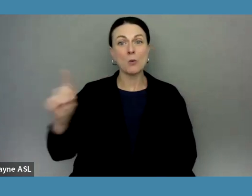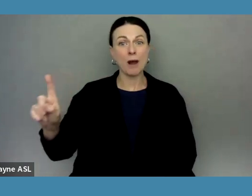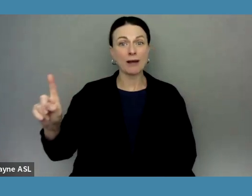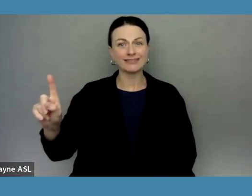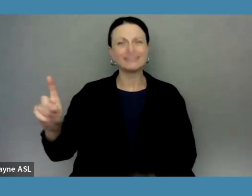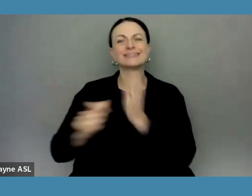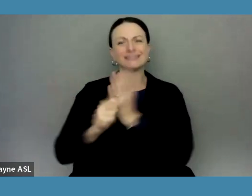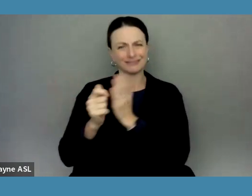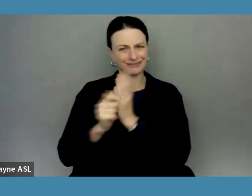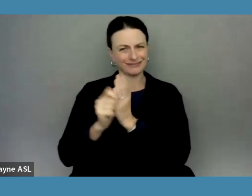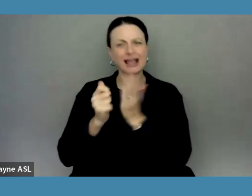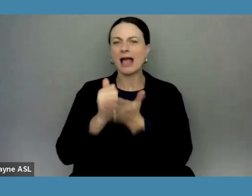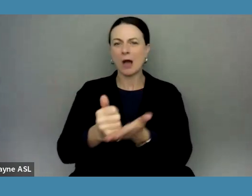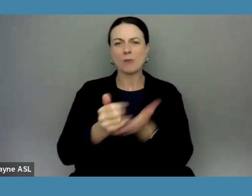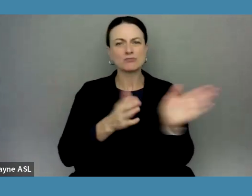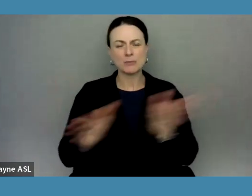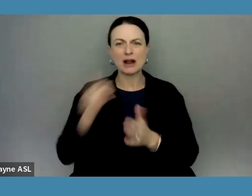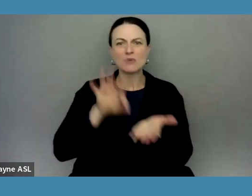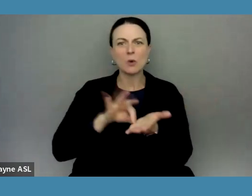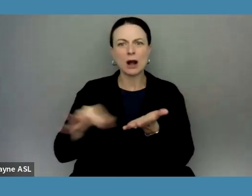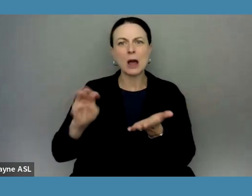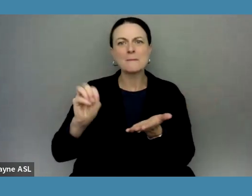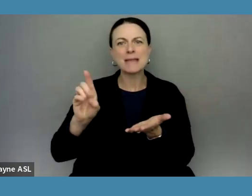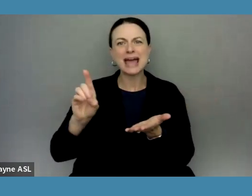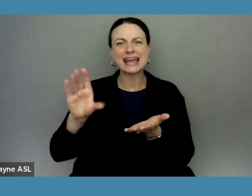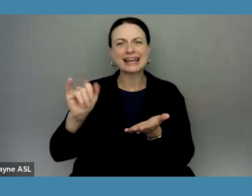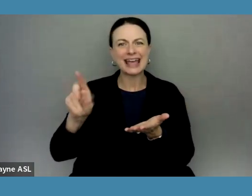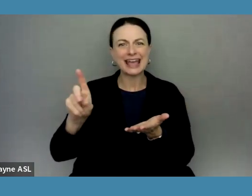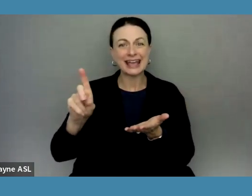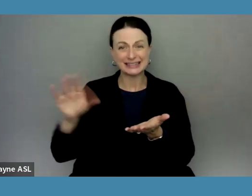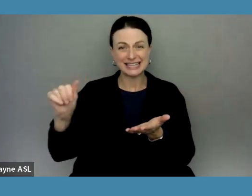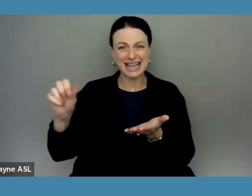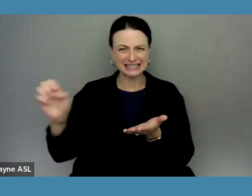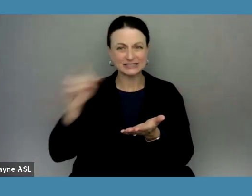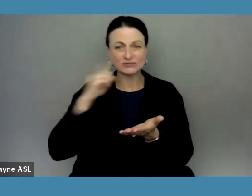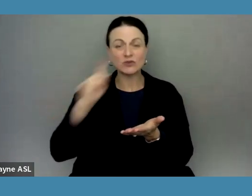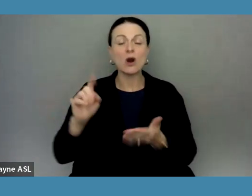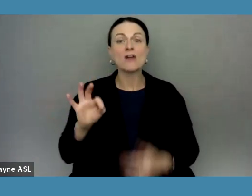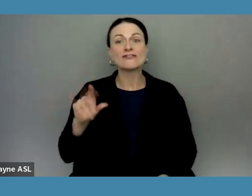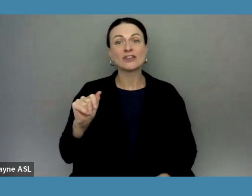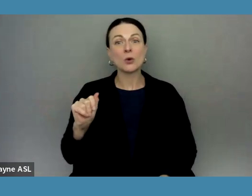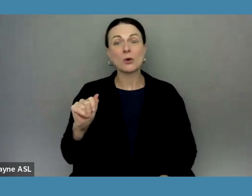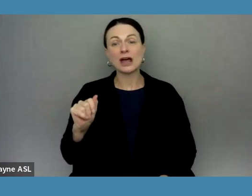for a Medicaid case before Florida Division of Administrative hearings,